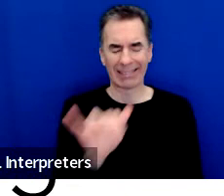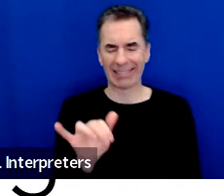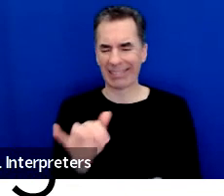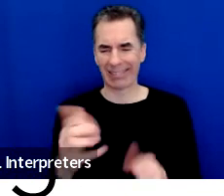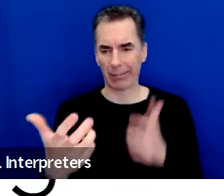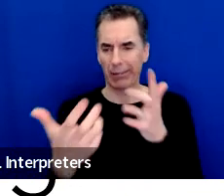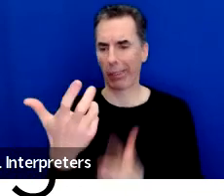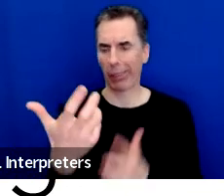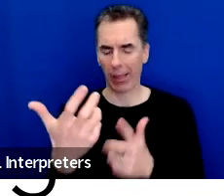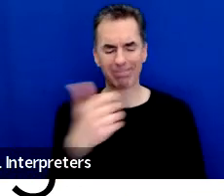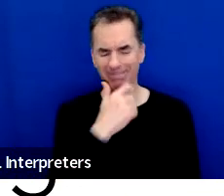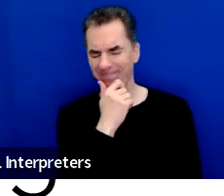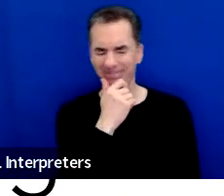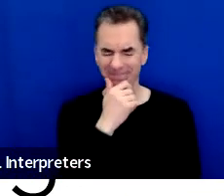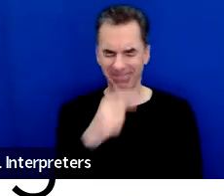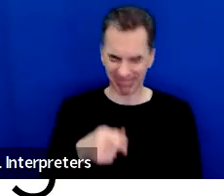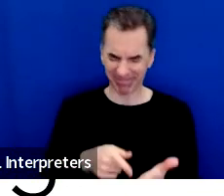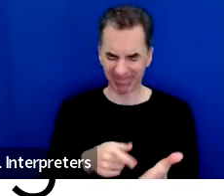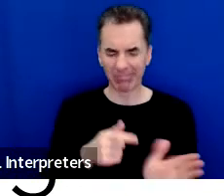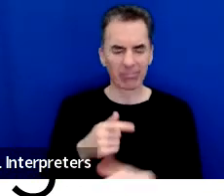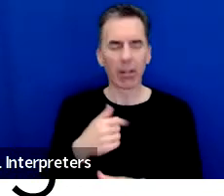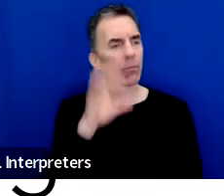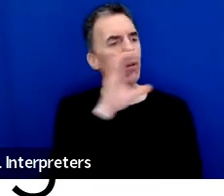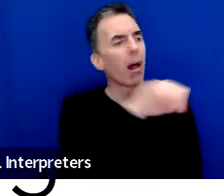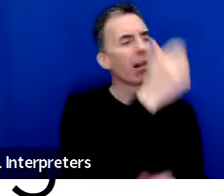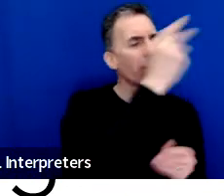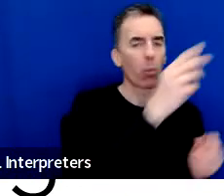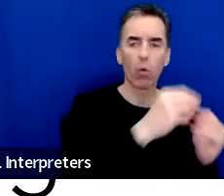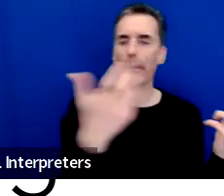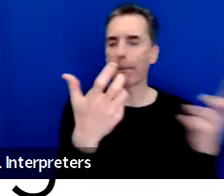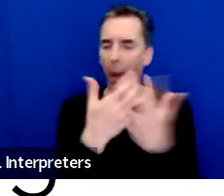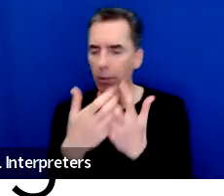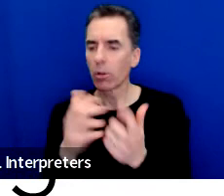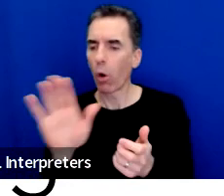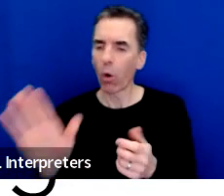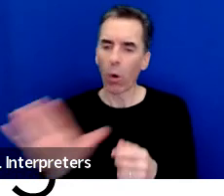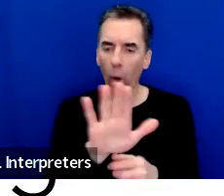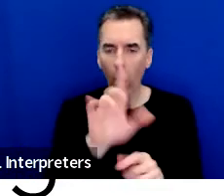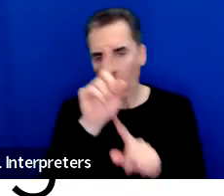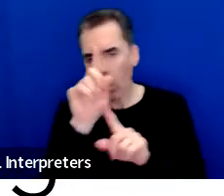to our students in the communities that they worked with. So I am going to switch over my screen